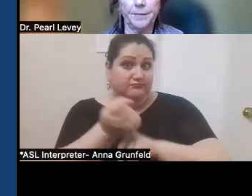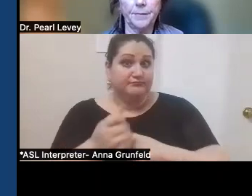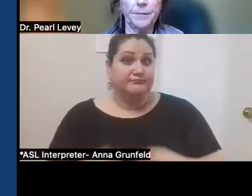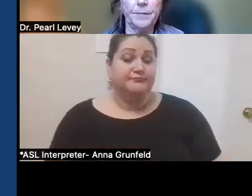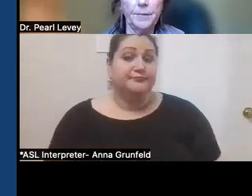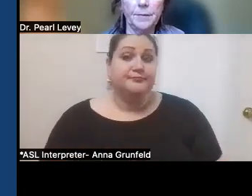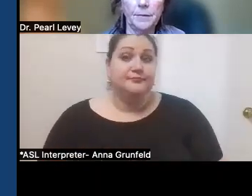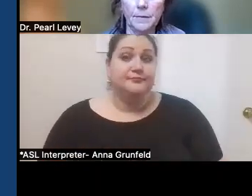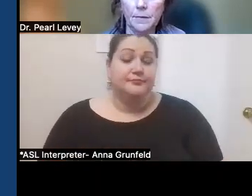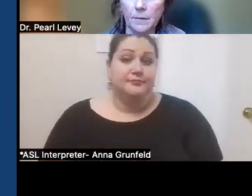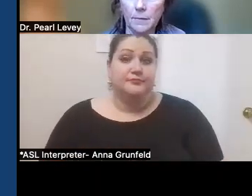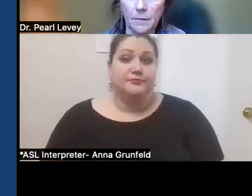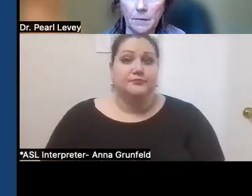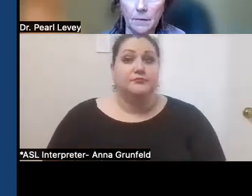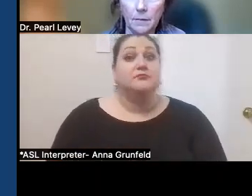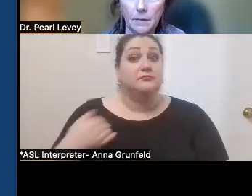We have a question in the chat.